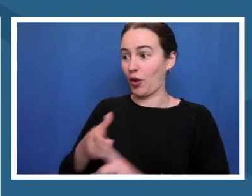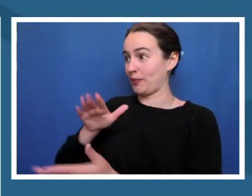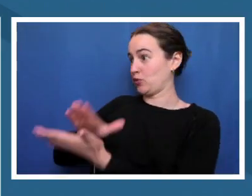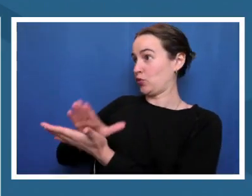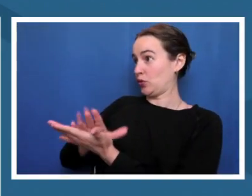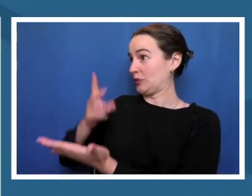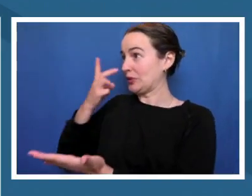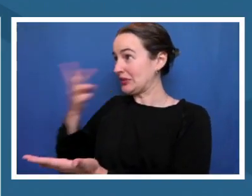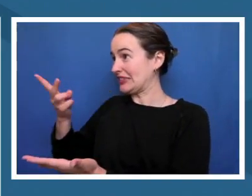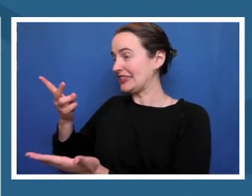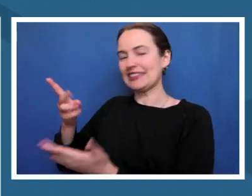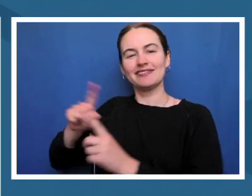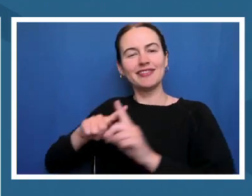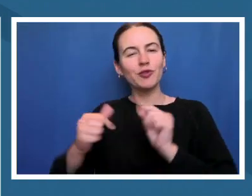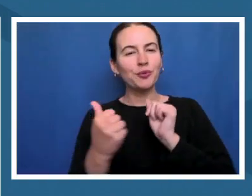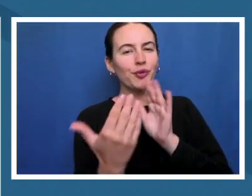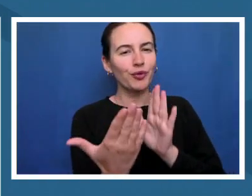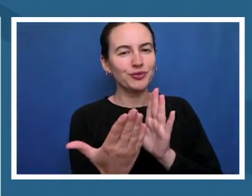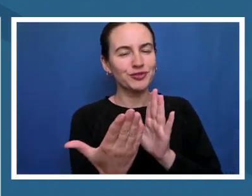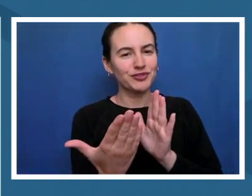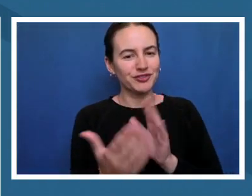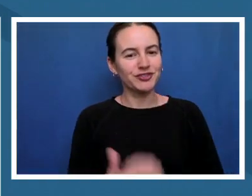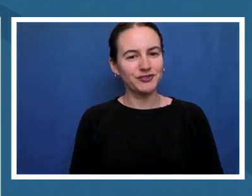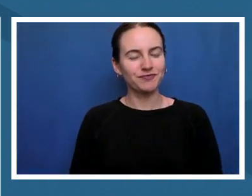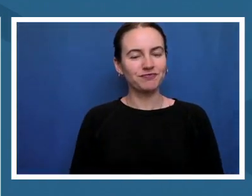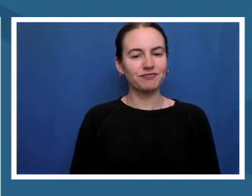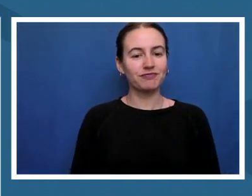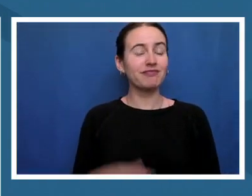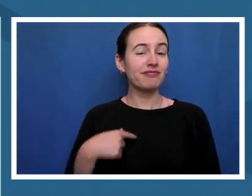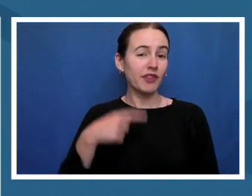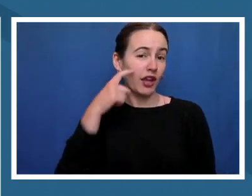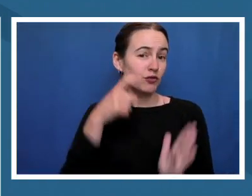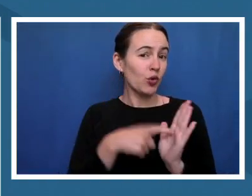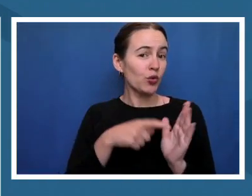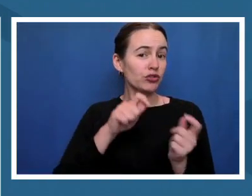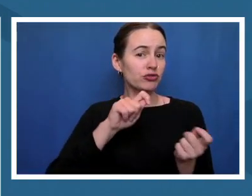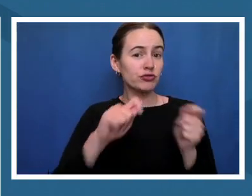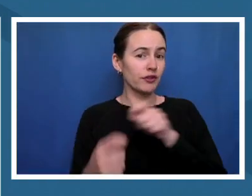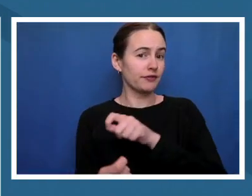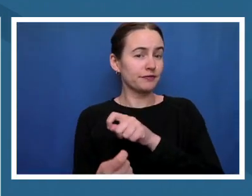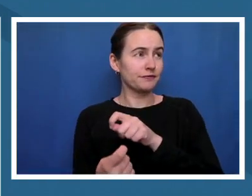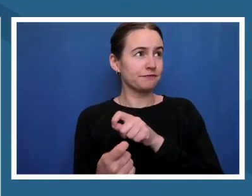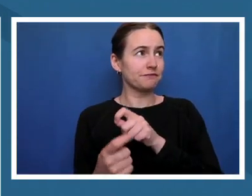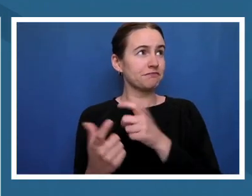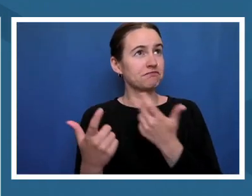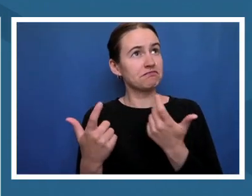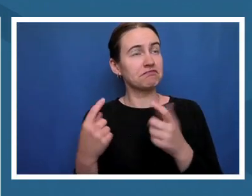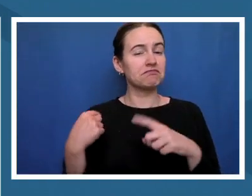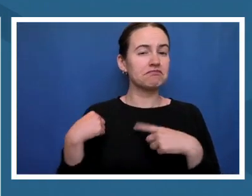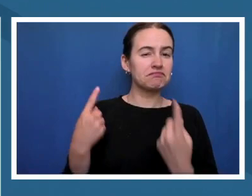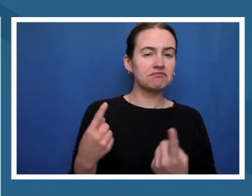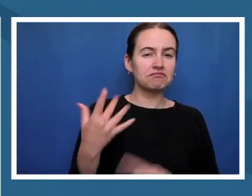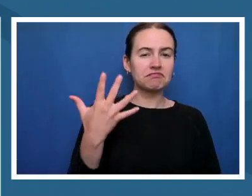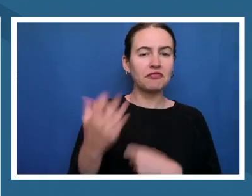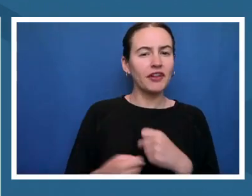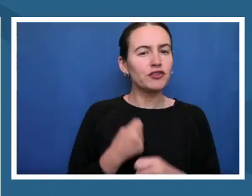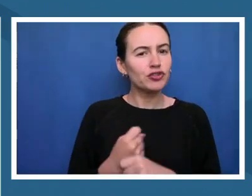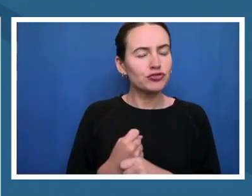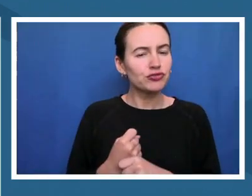a different way of approaching things but i have seen a shift over the last i would say at least five years of a lot